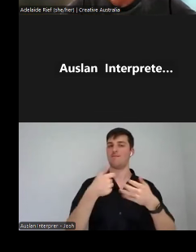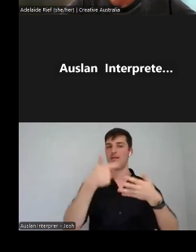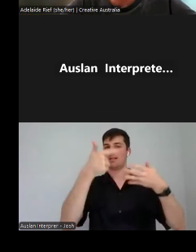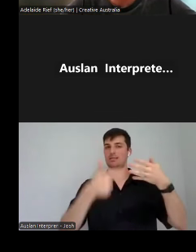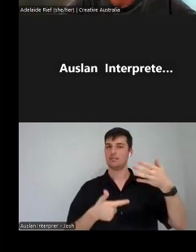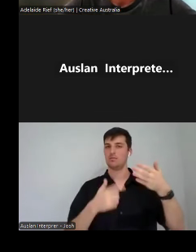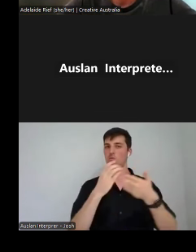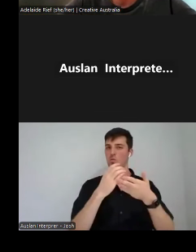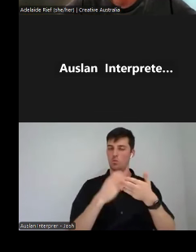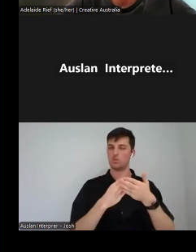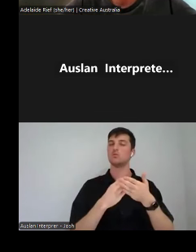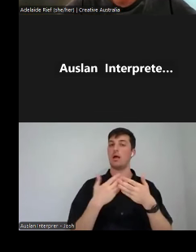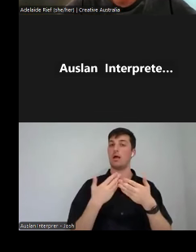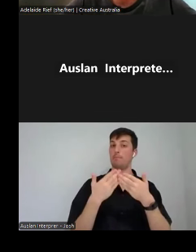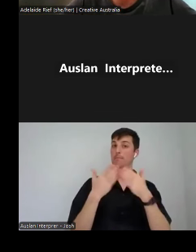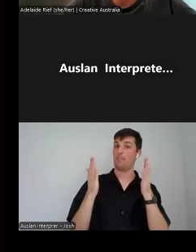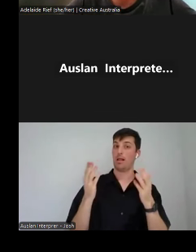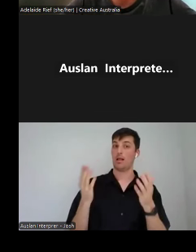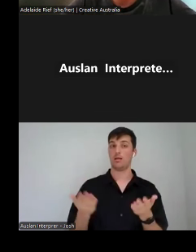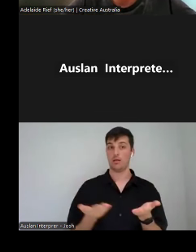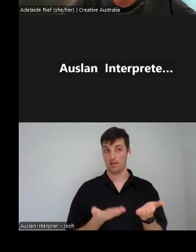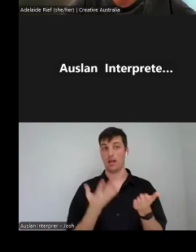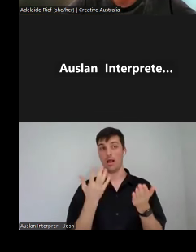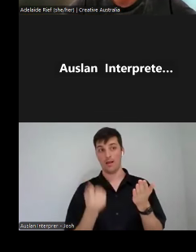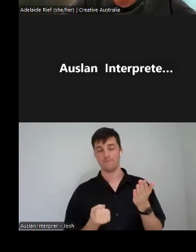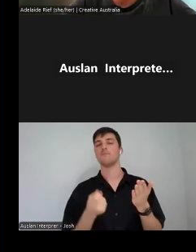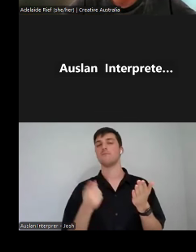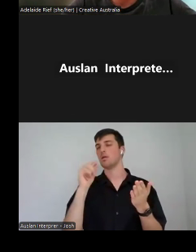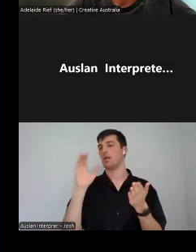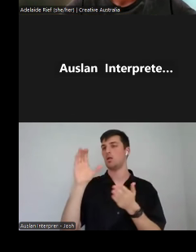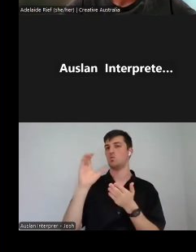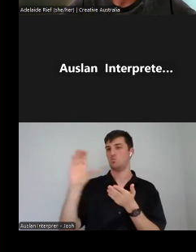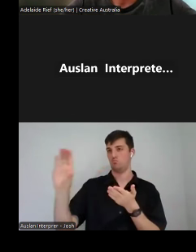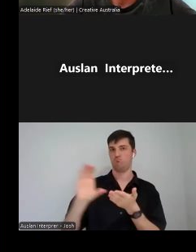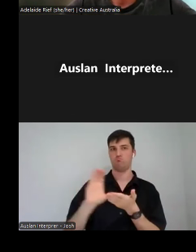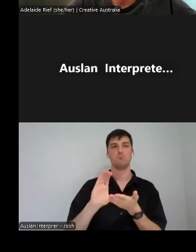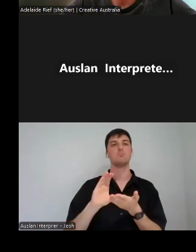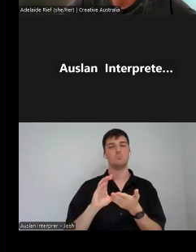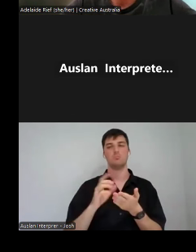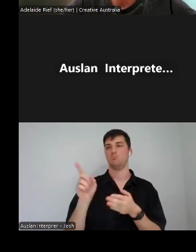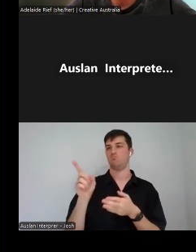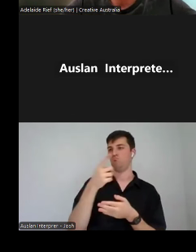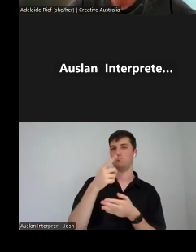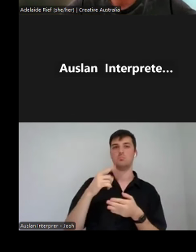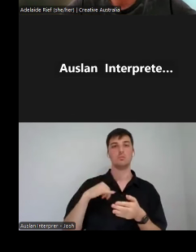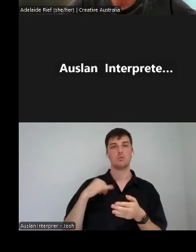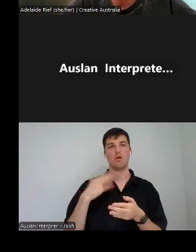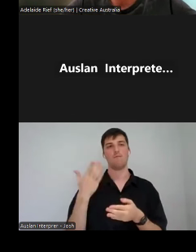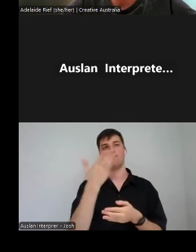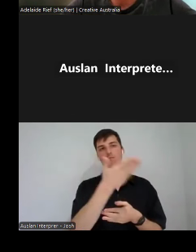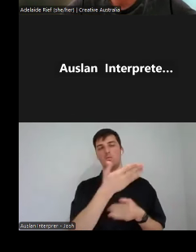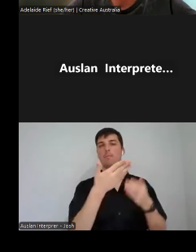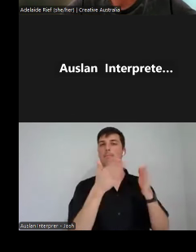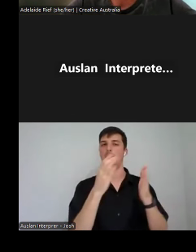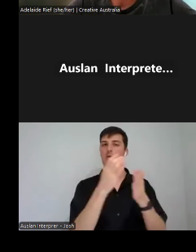available. You can use this fund to send your Board and staff members to those public courses.